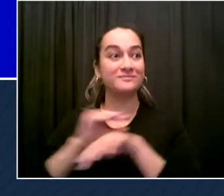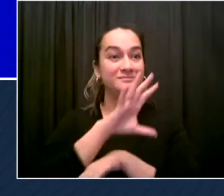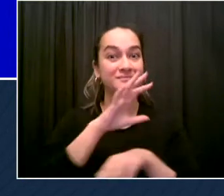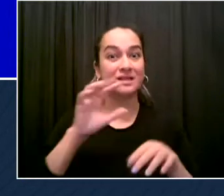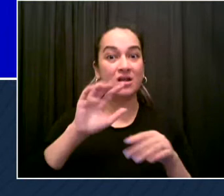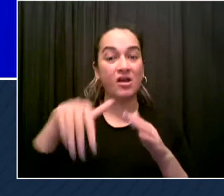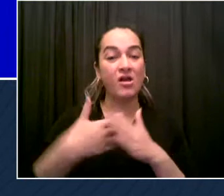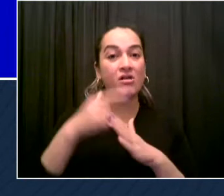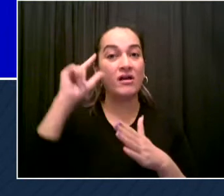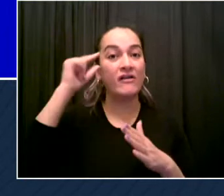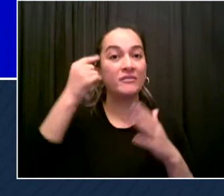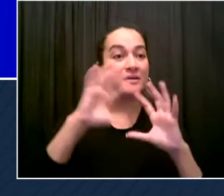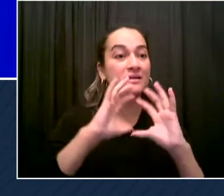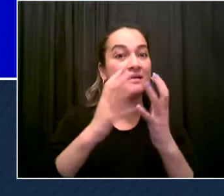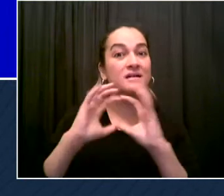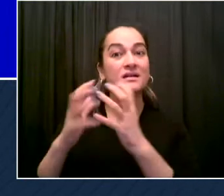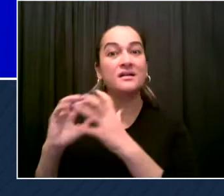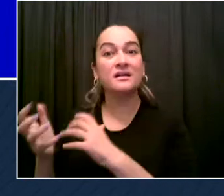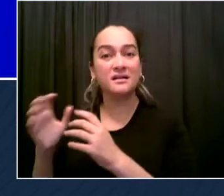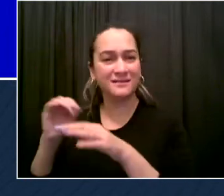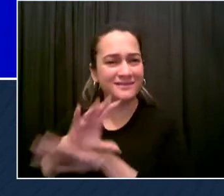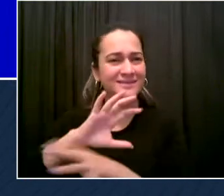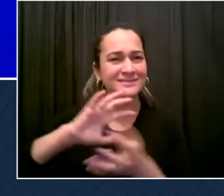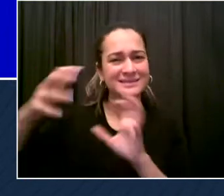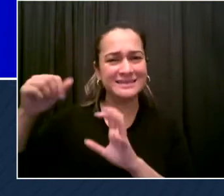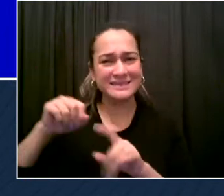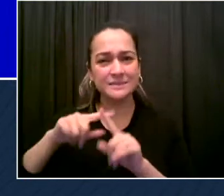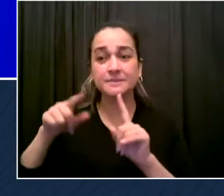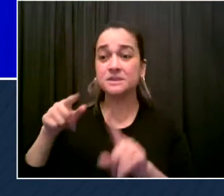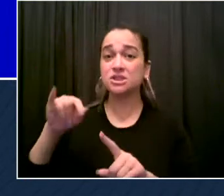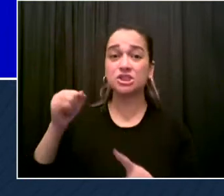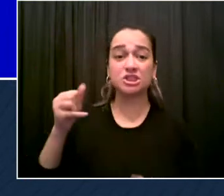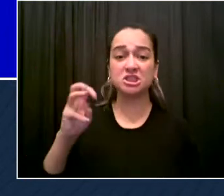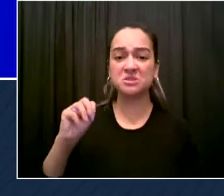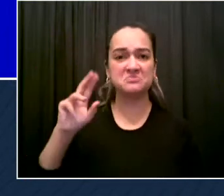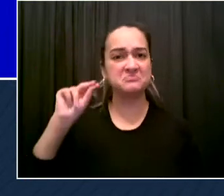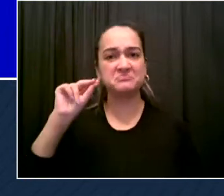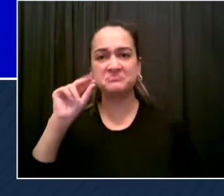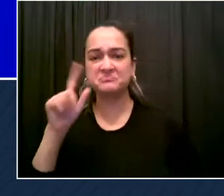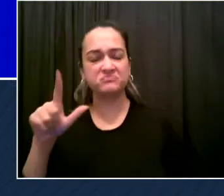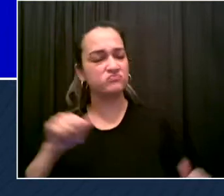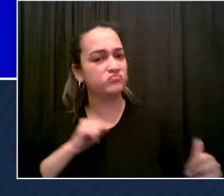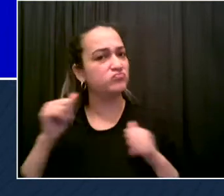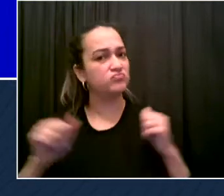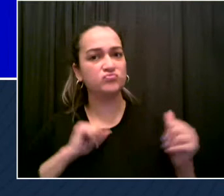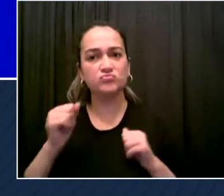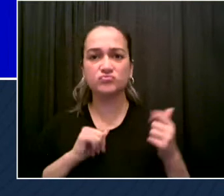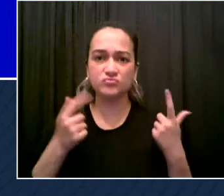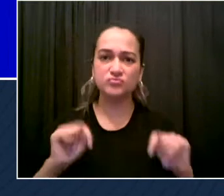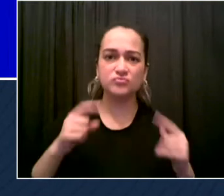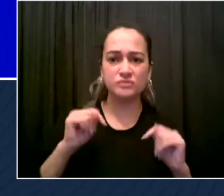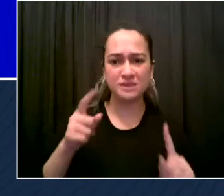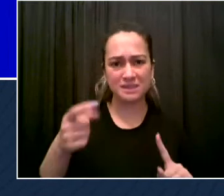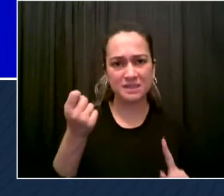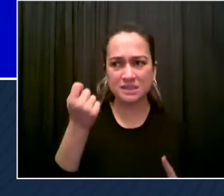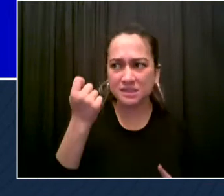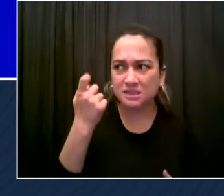WORK, FIGHTING BACK HE PANDEMIC WITHOUT EXTRAORDINARY AIAN SRMAT ELGAL